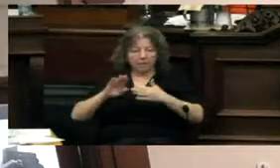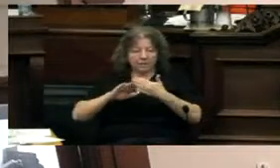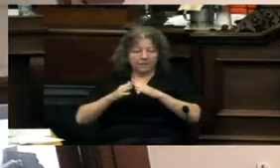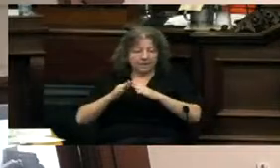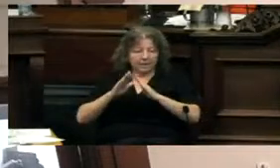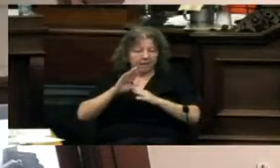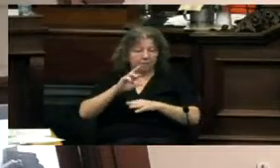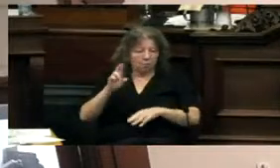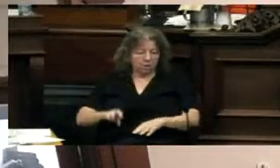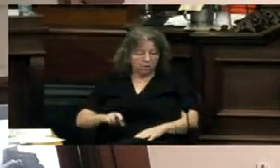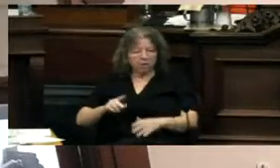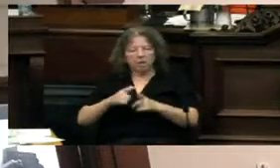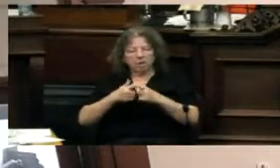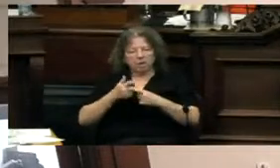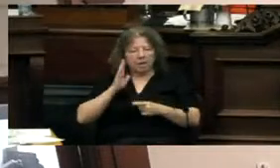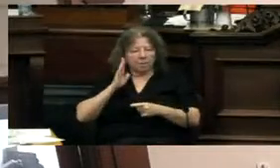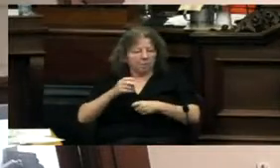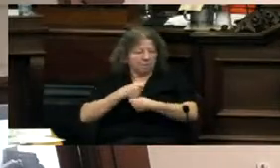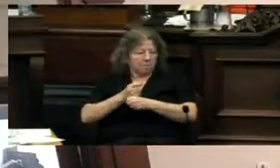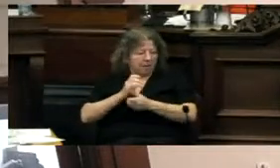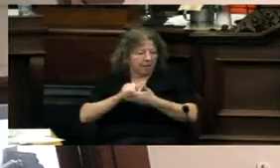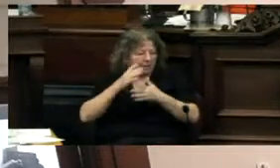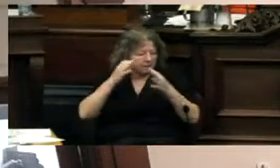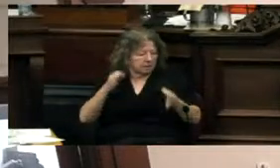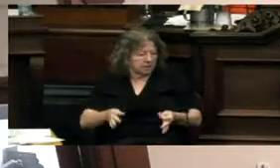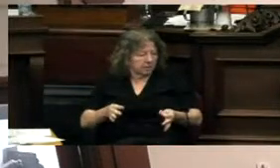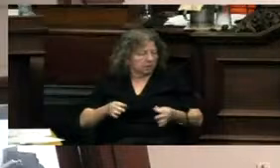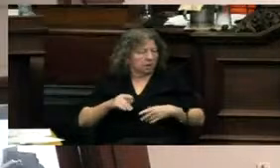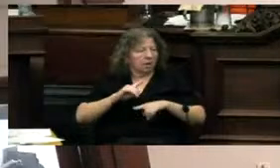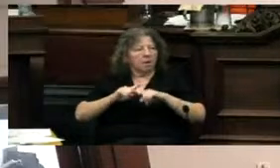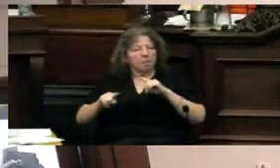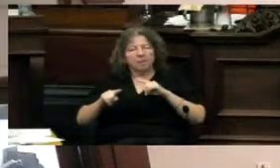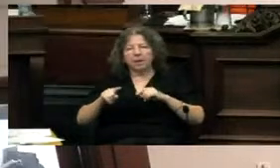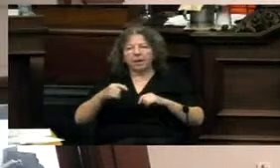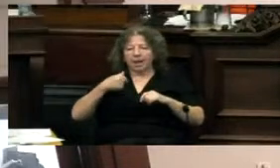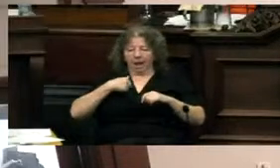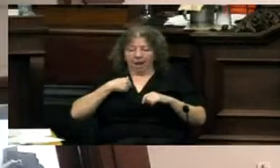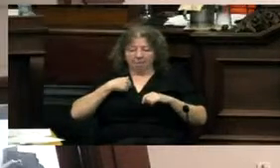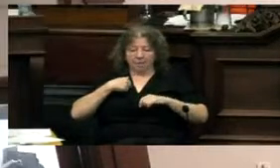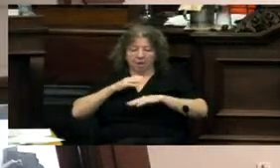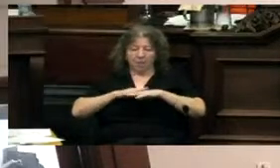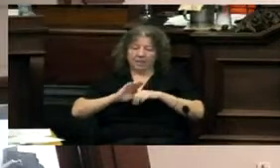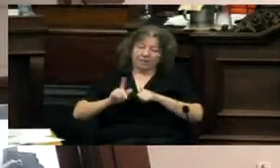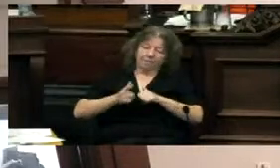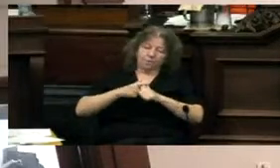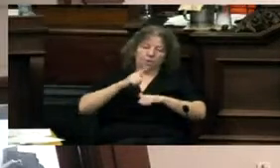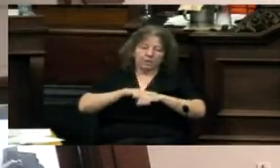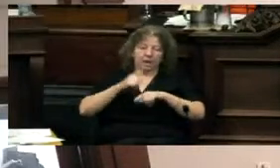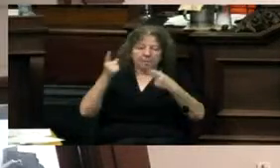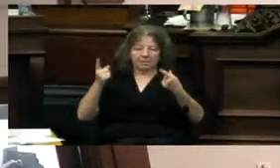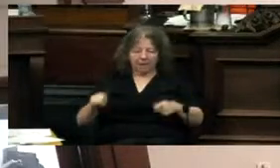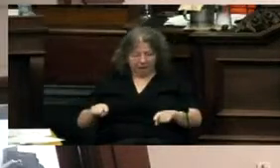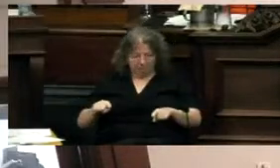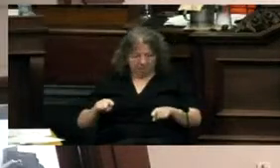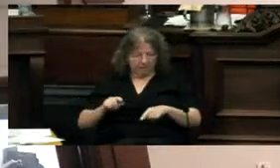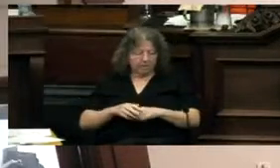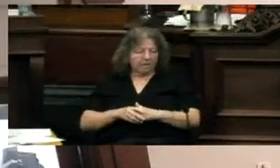members that couldn't make a meeting, and we felt it was going to be problematic to the body and to the business of the